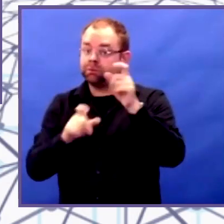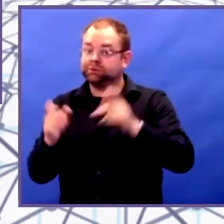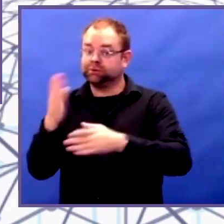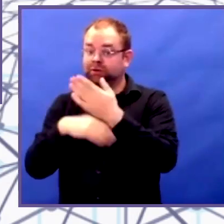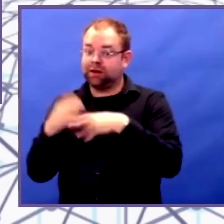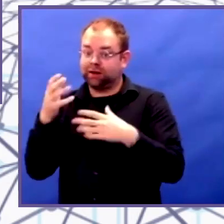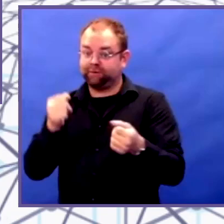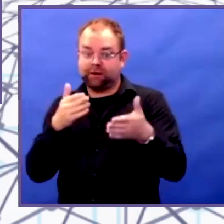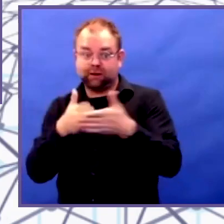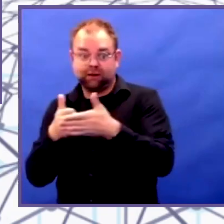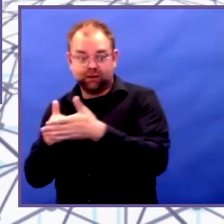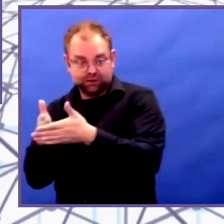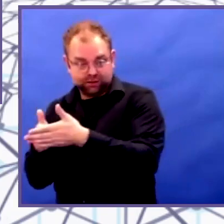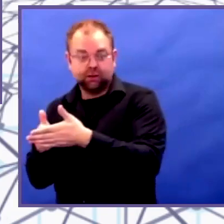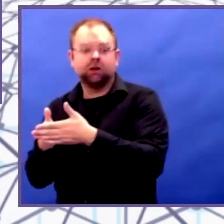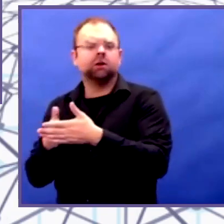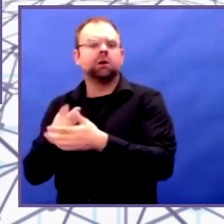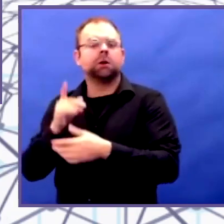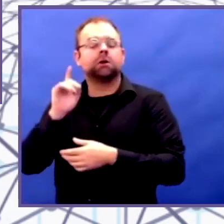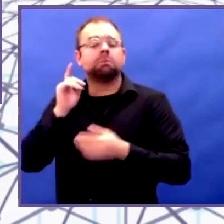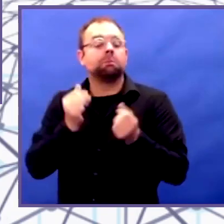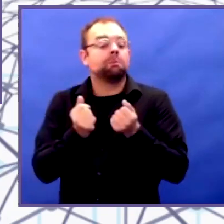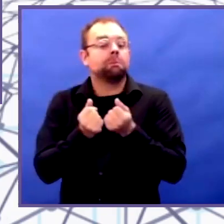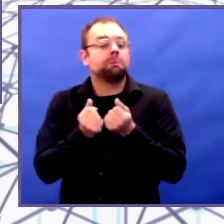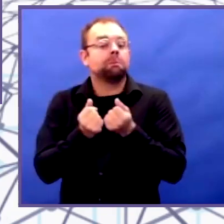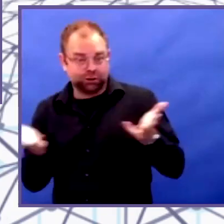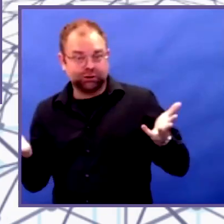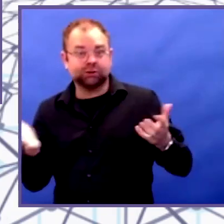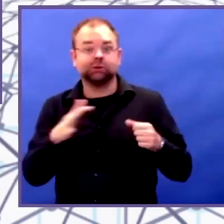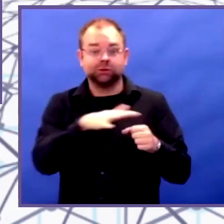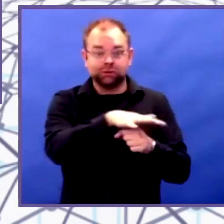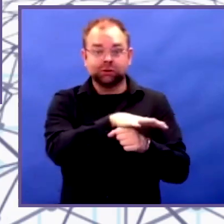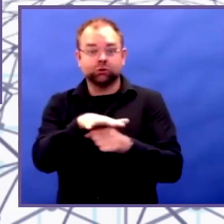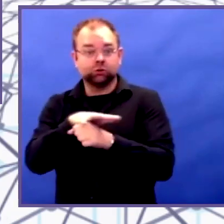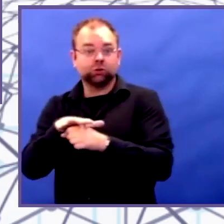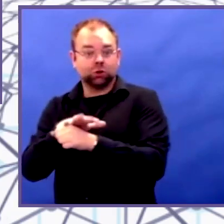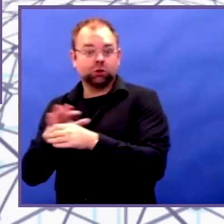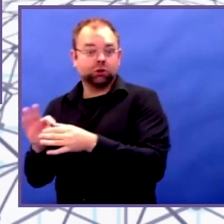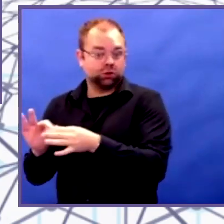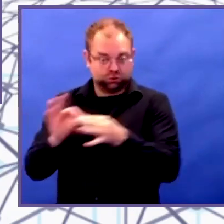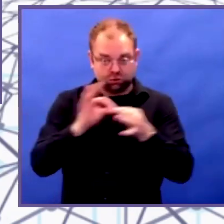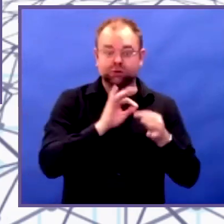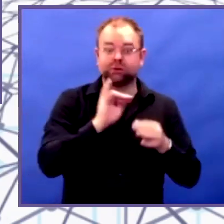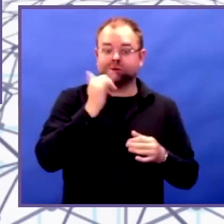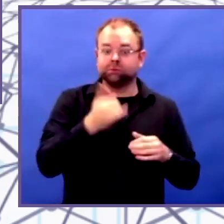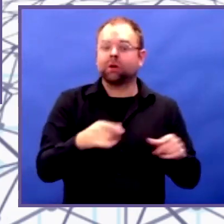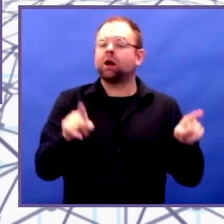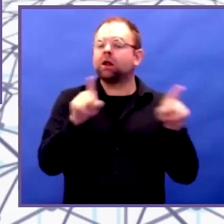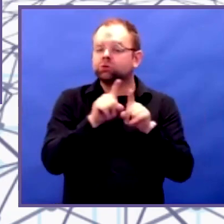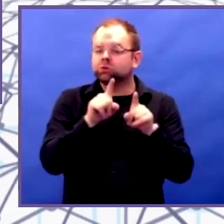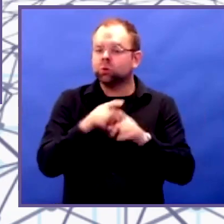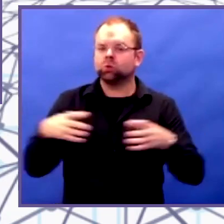I believe that if all of these interventions are implemented, then our persons with disabilities